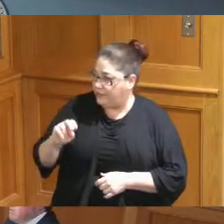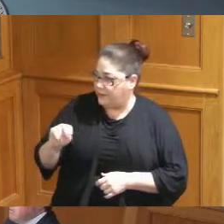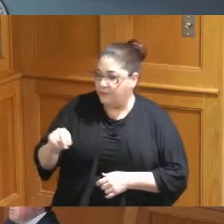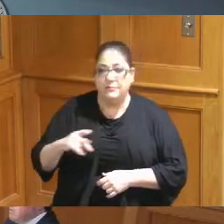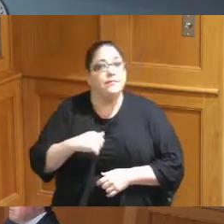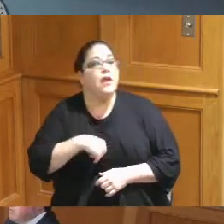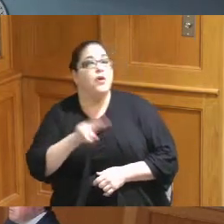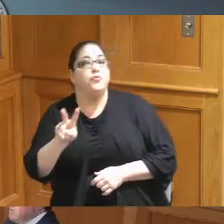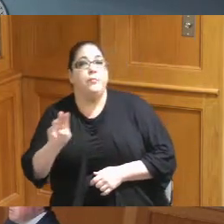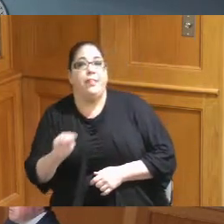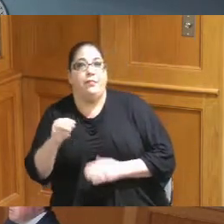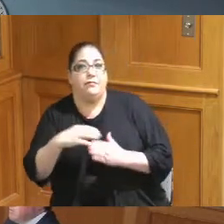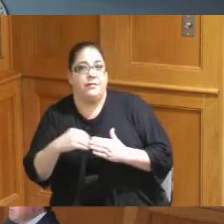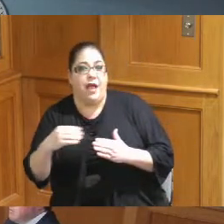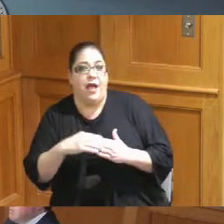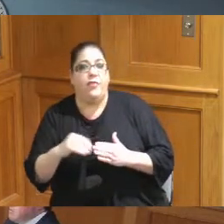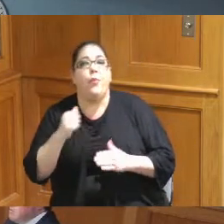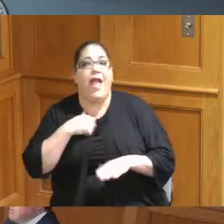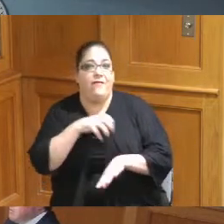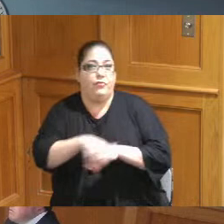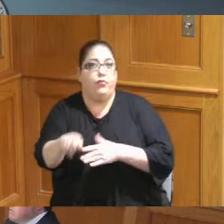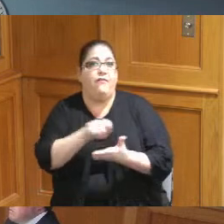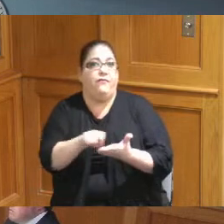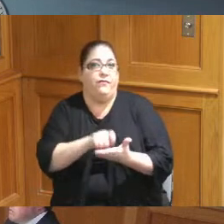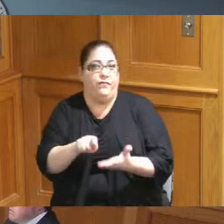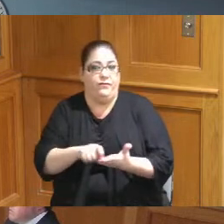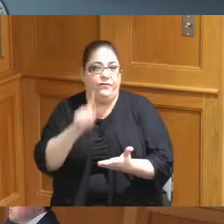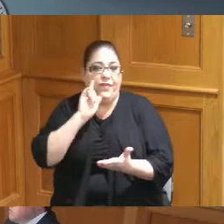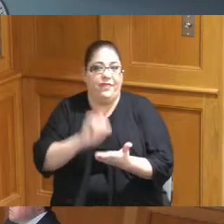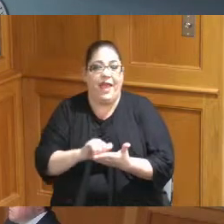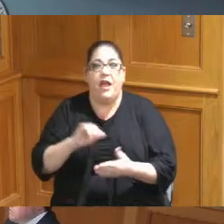we have a draft agreement under review right now for these Grant programs to hit the street